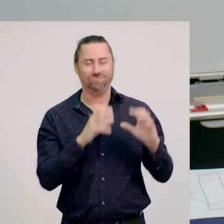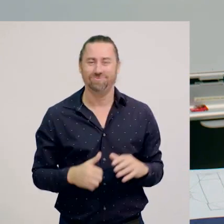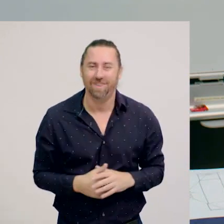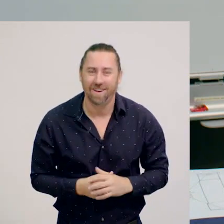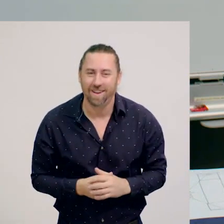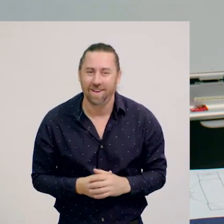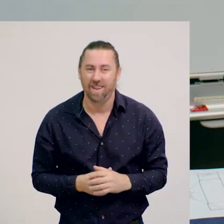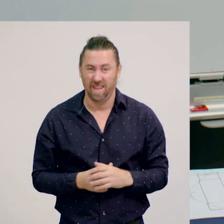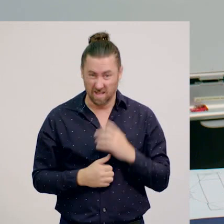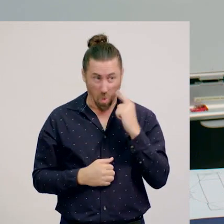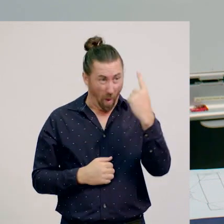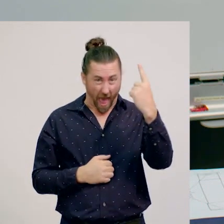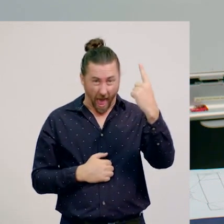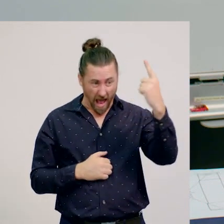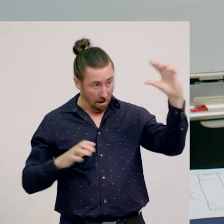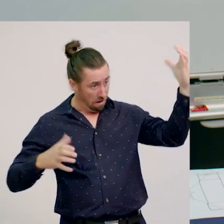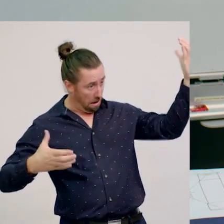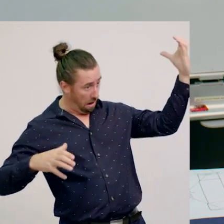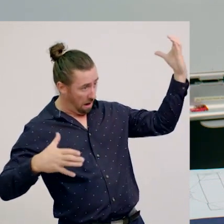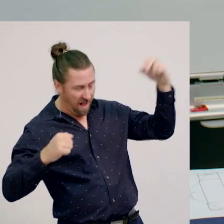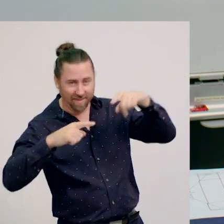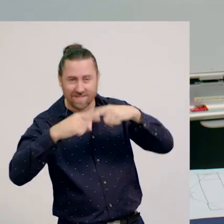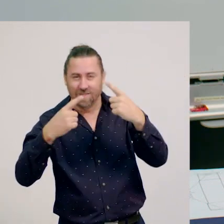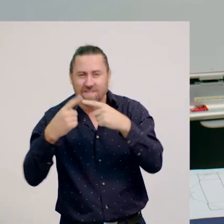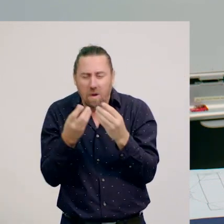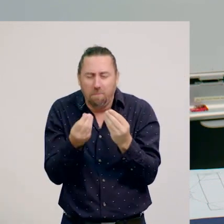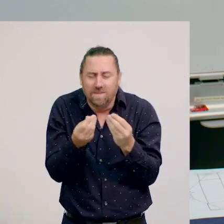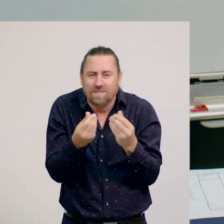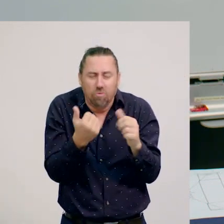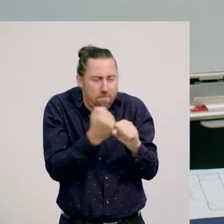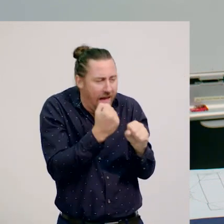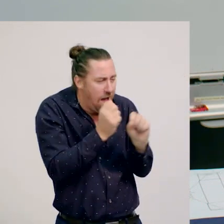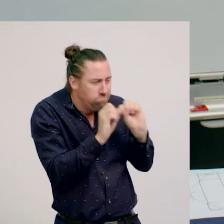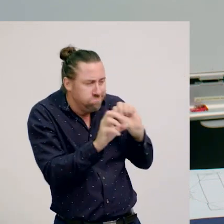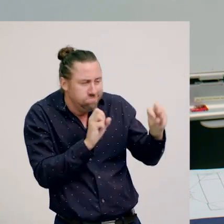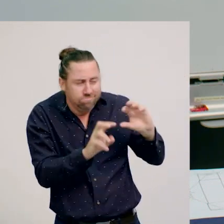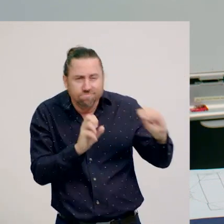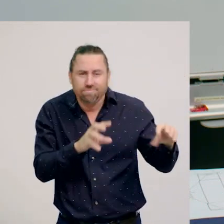So you can see, one object can have a few different materials.